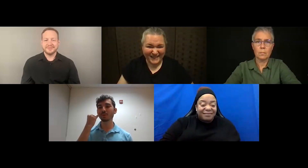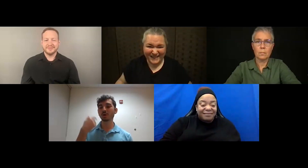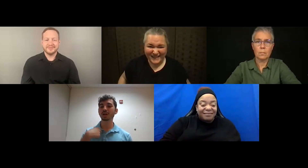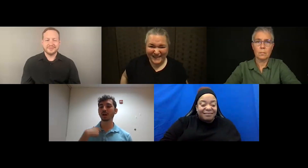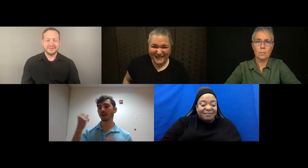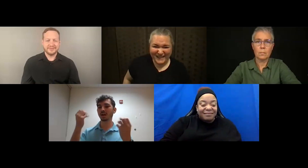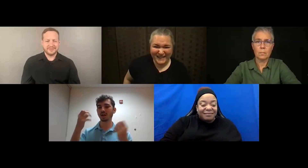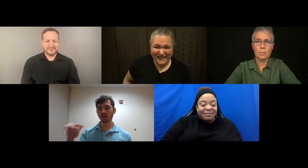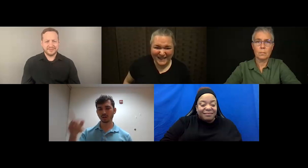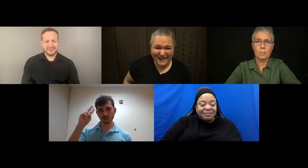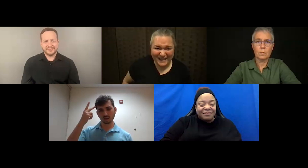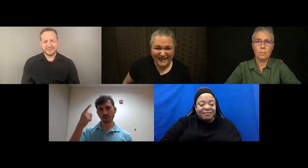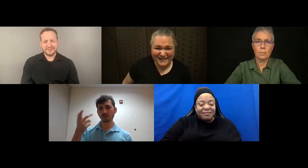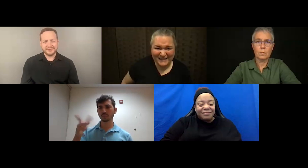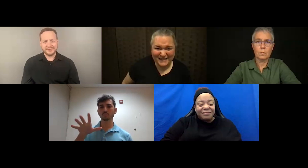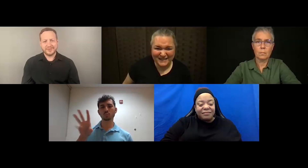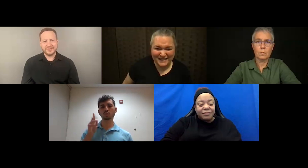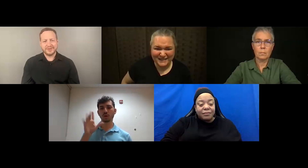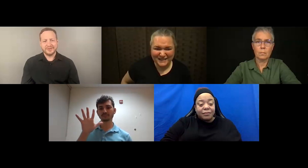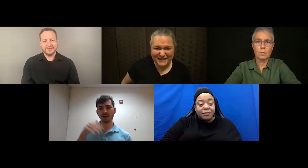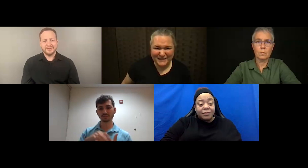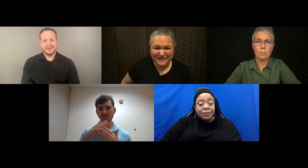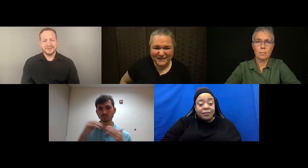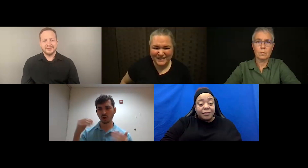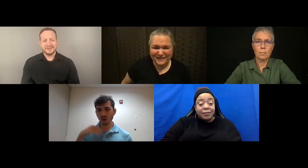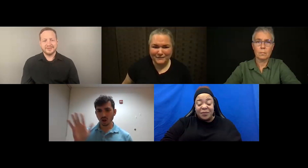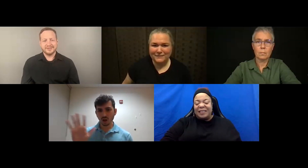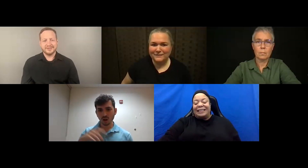Yoel: Yeah and what if...I could imagine like, oh, if you meant to